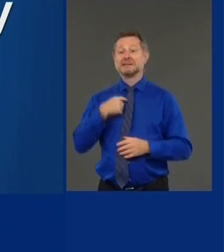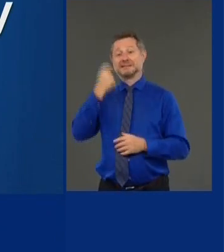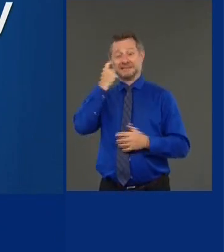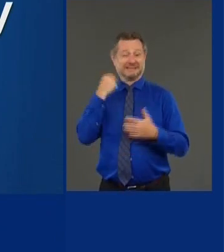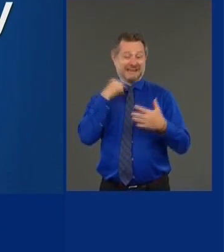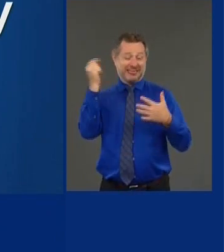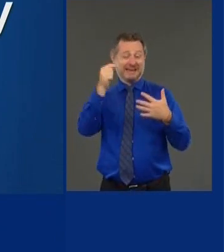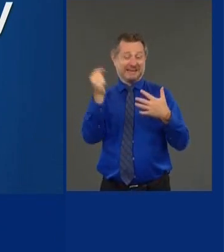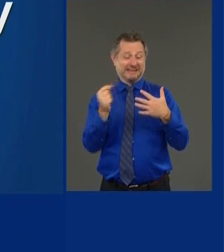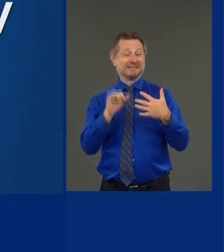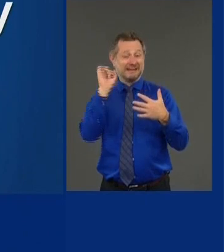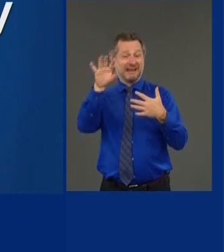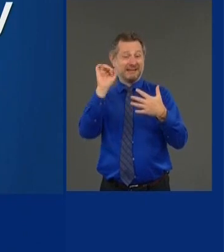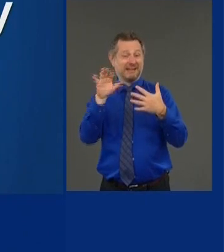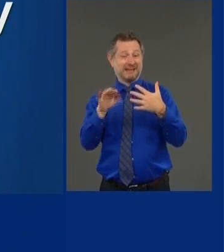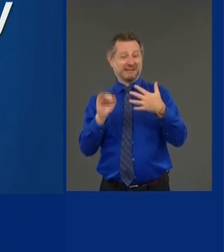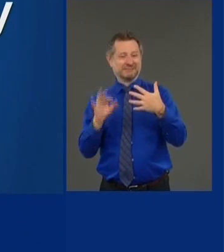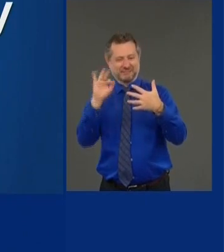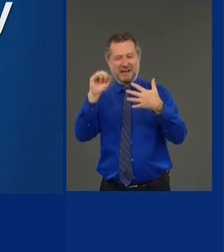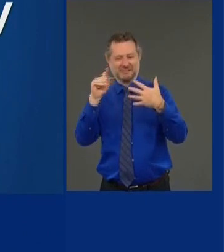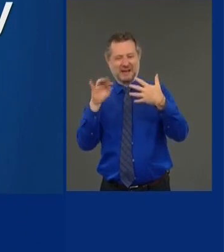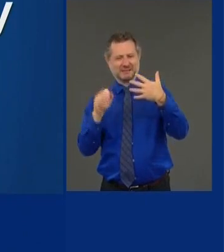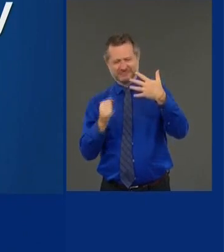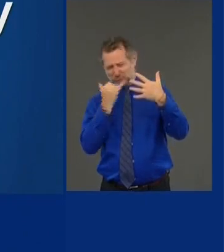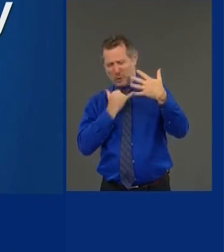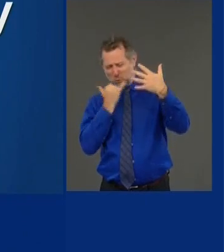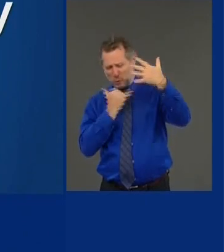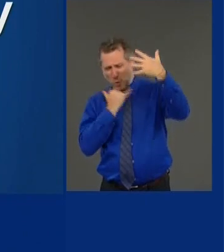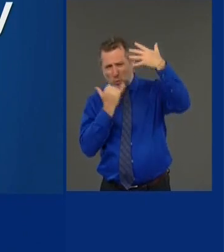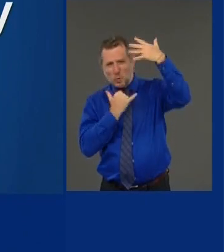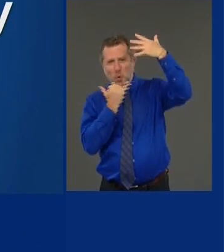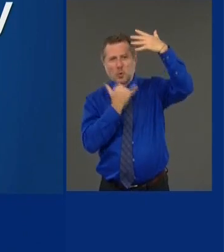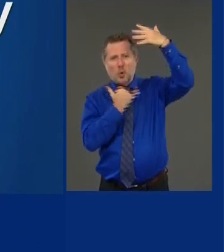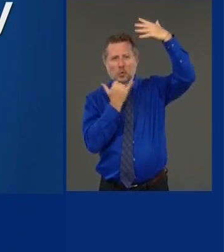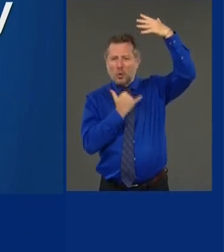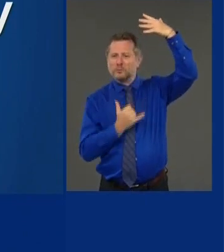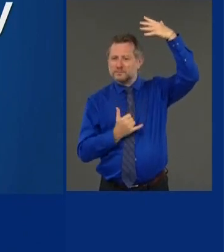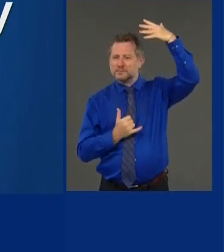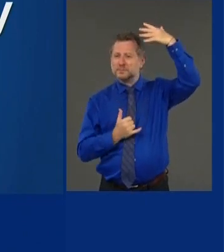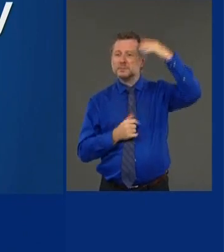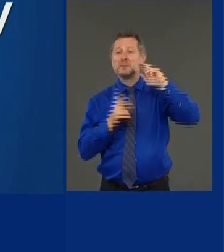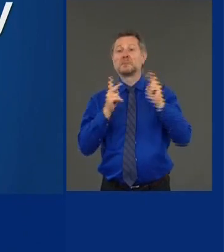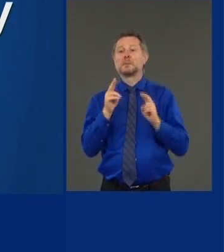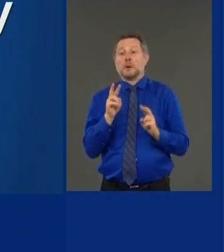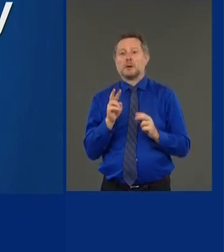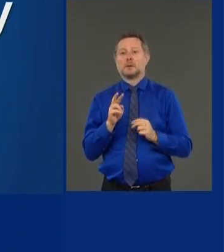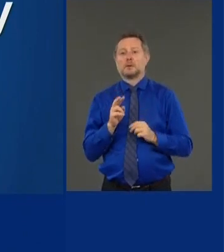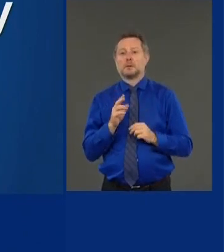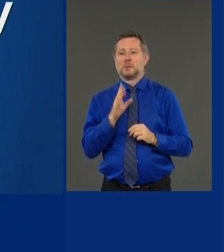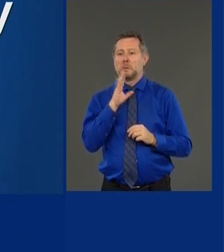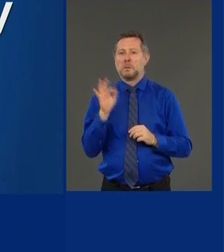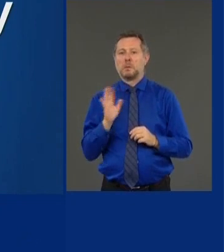WE'RE GOING TO DO TESTING, BUT I DON'T THINK WE NEED IT. THOSE WERE ALL MISTAKES.